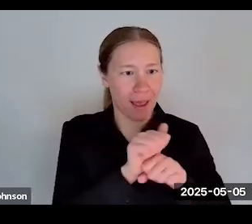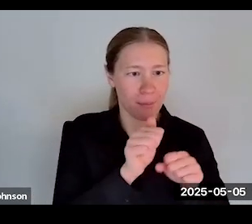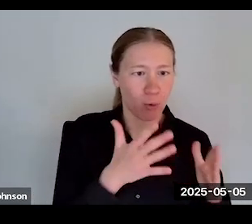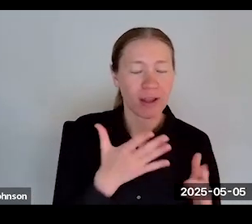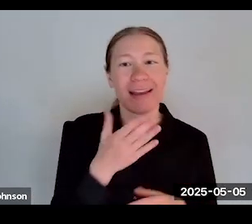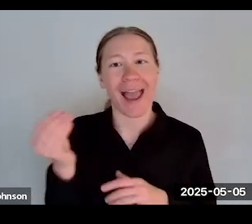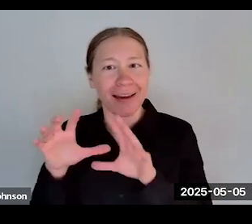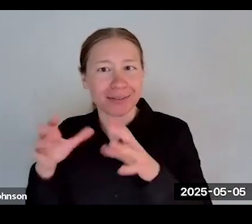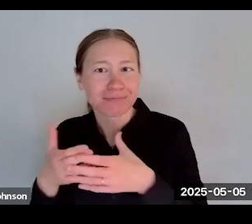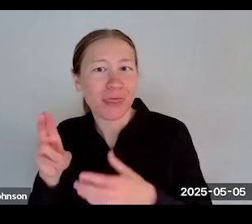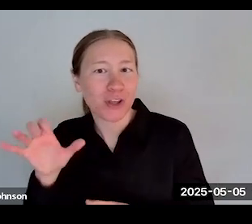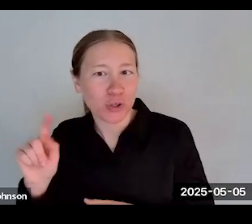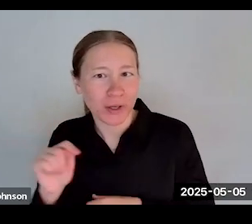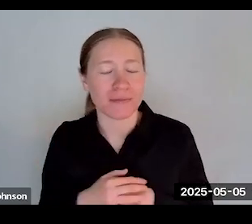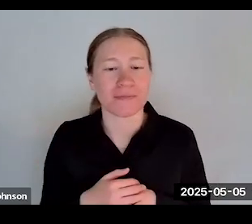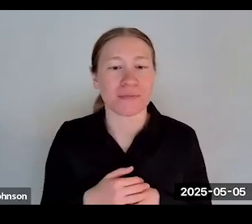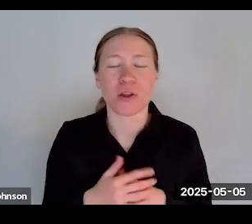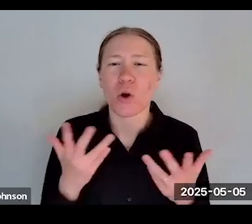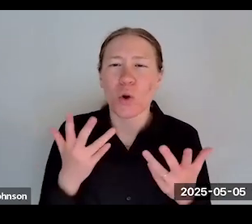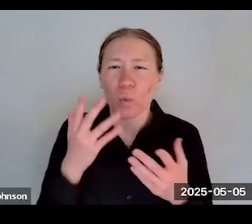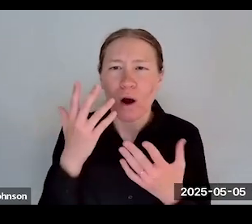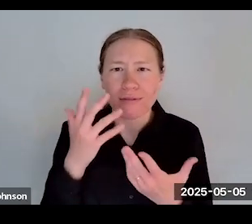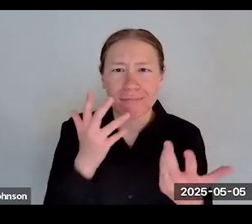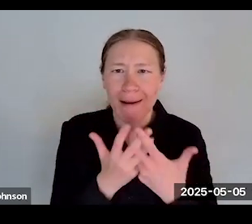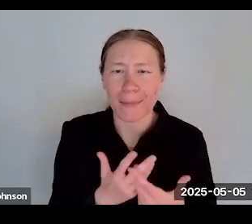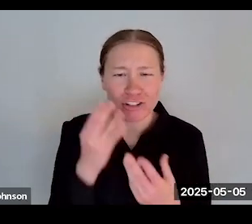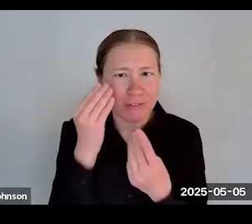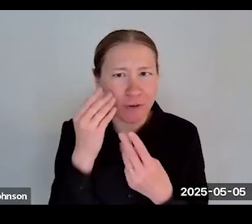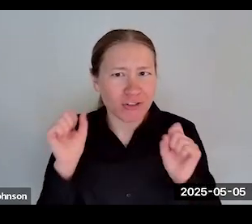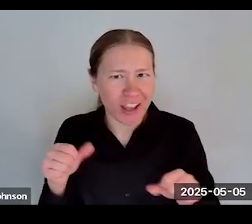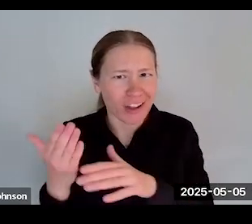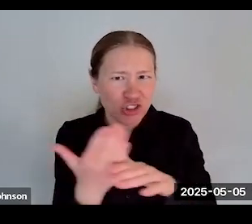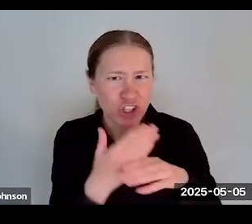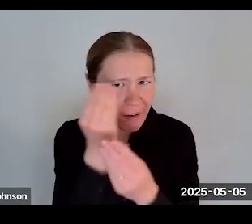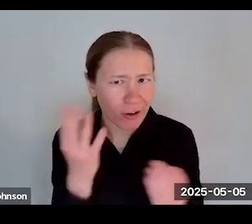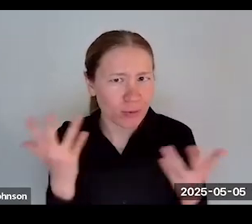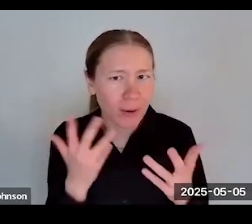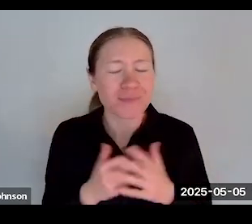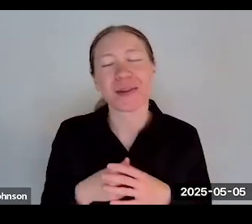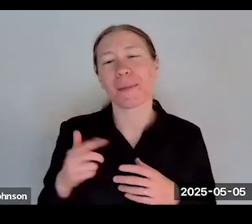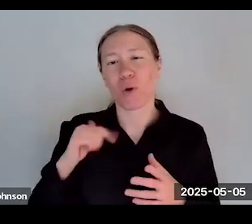What accommodation information can be shared? So I mentioned before the need-to-know basis.